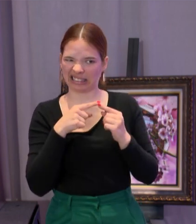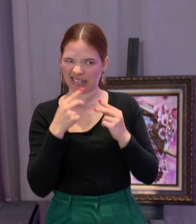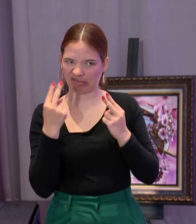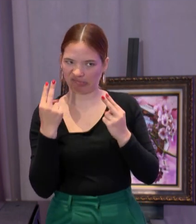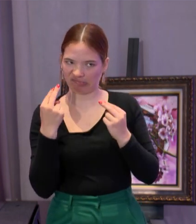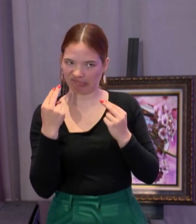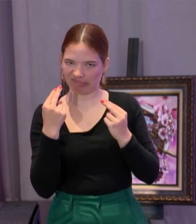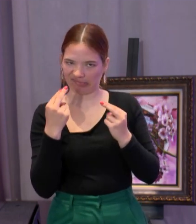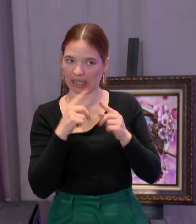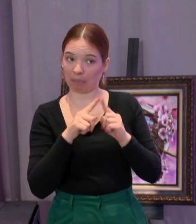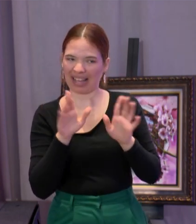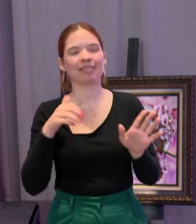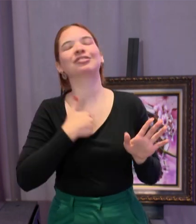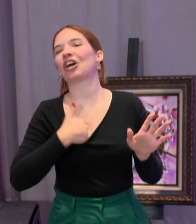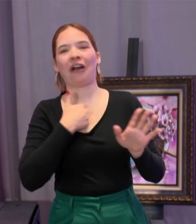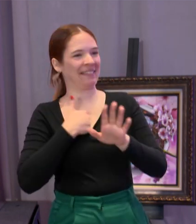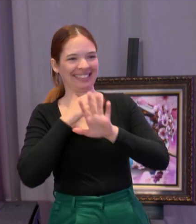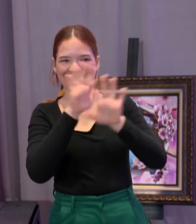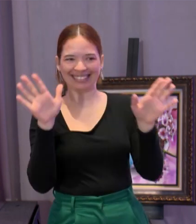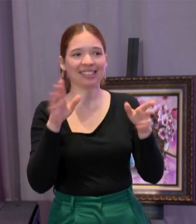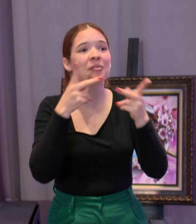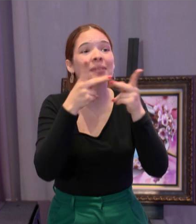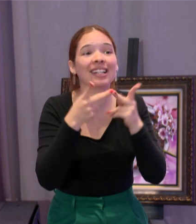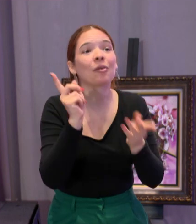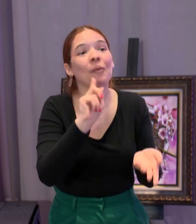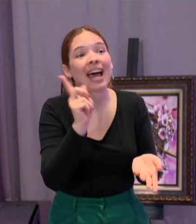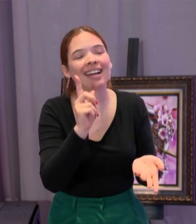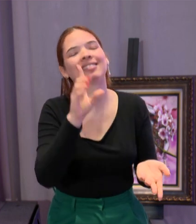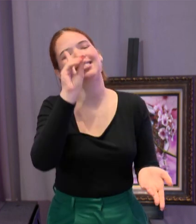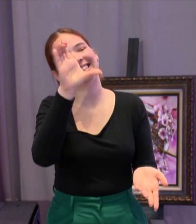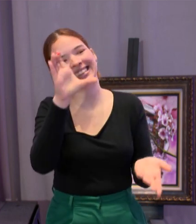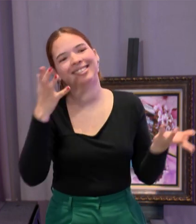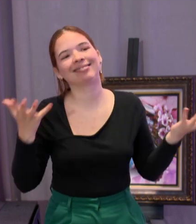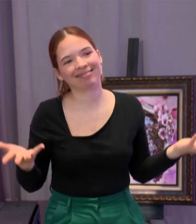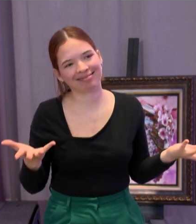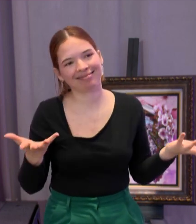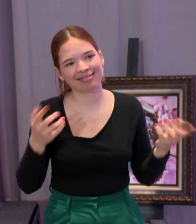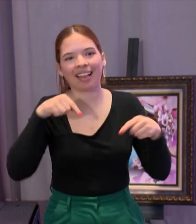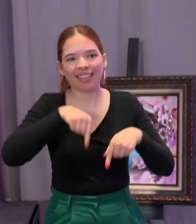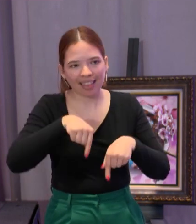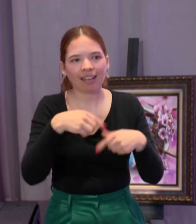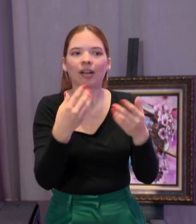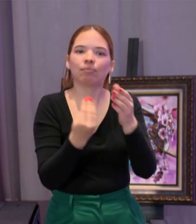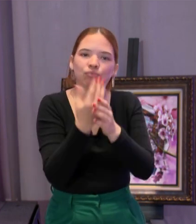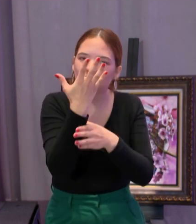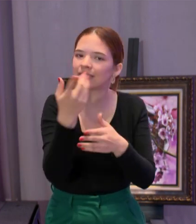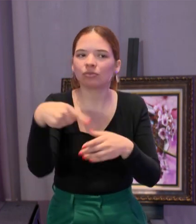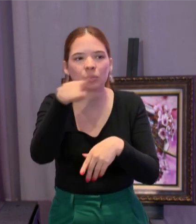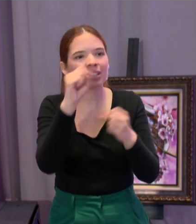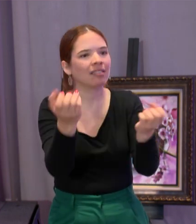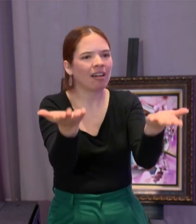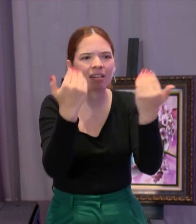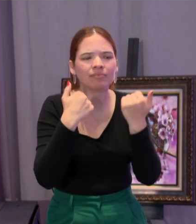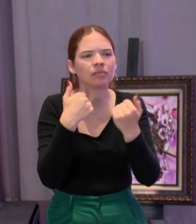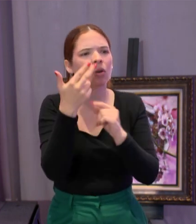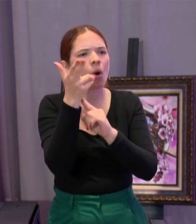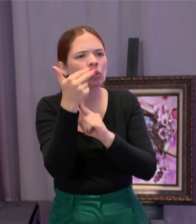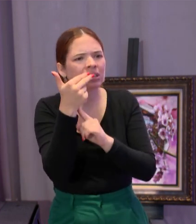THEY GAVE ME AN EVIL EYE. BUT THERE IS NO BETTER PLACE, AND I THINK PEOPLE KNOW THAT, TO COME TO SPRINGTIME IN WASHINGTON, D.C. THE HOTELS, I BELIEVE, ARE